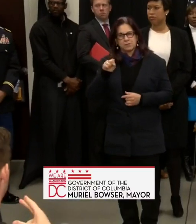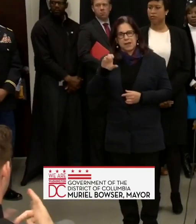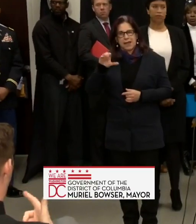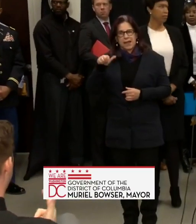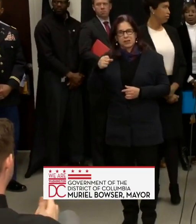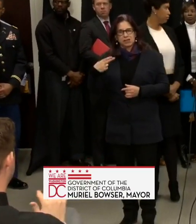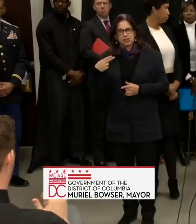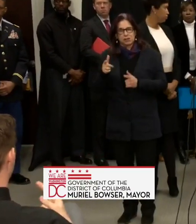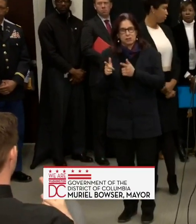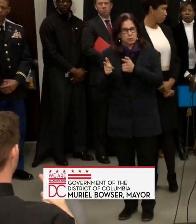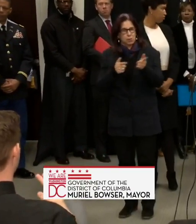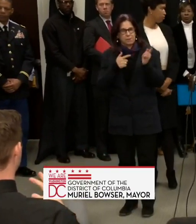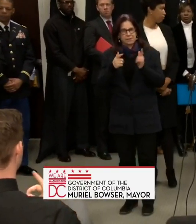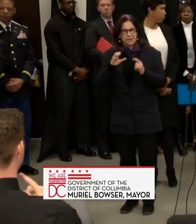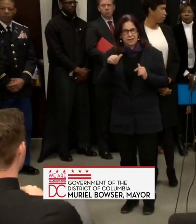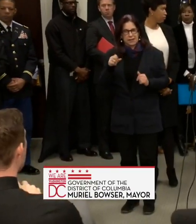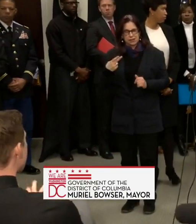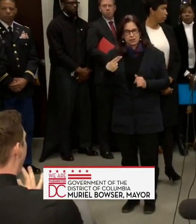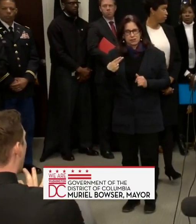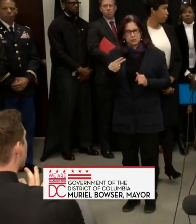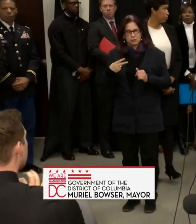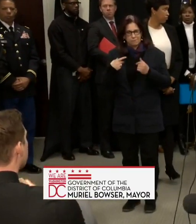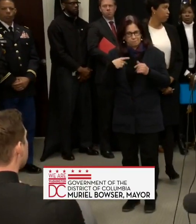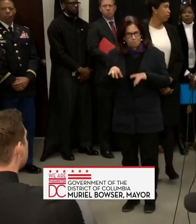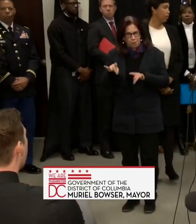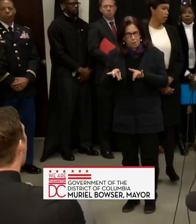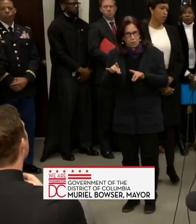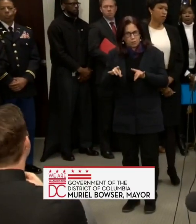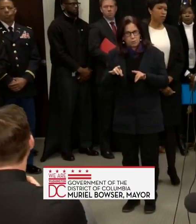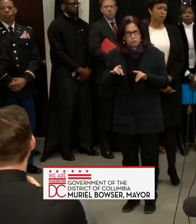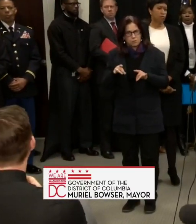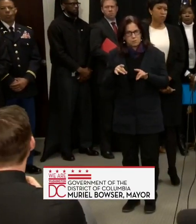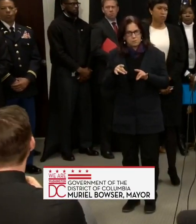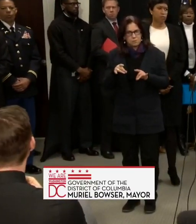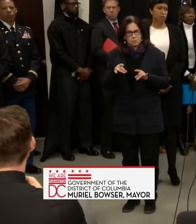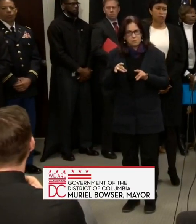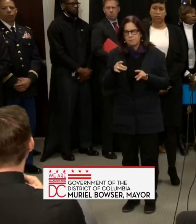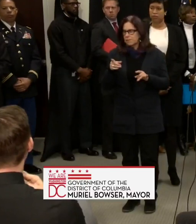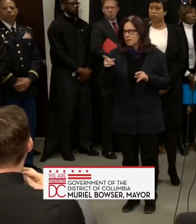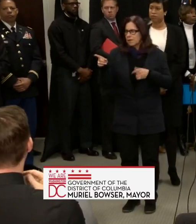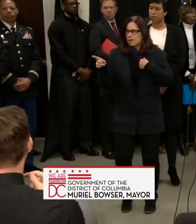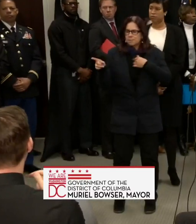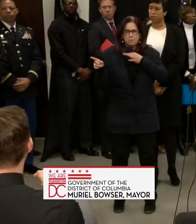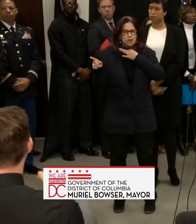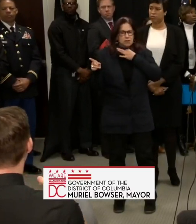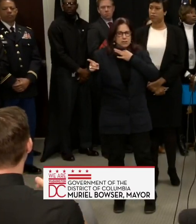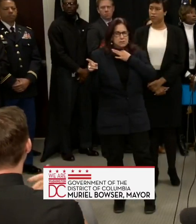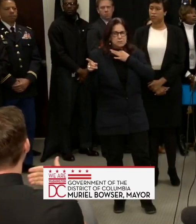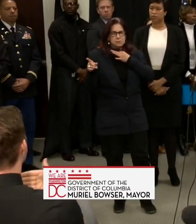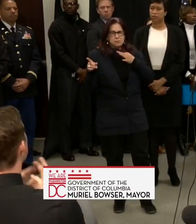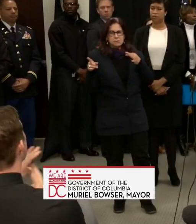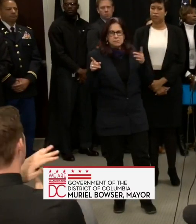ANY UPDATE TO THAT DISCOVERY AND WHETHER OR NOT IT HAD ANY IMPLICATIONS WITH ANY EXISTING THREAT OR EXISTING THREAT FOR